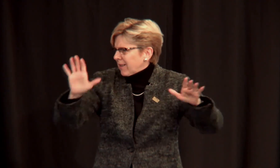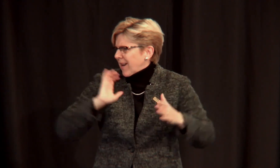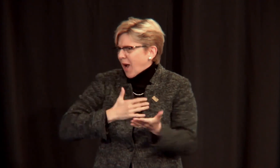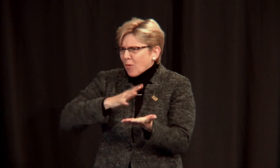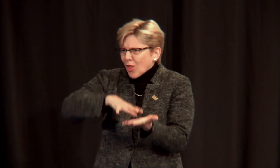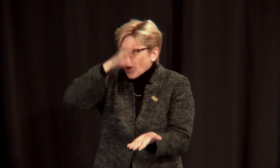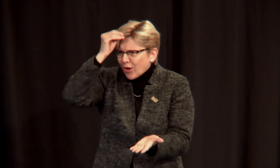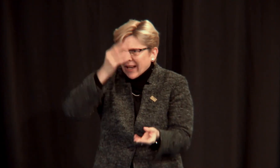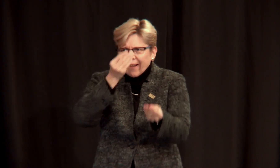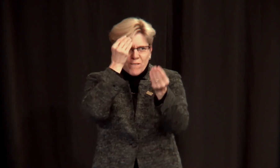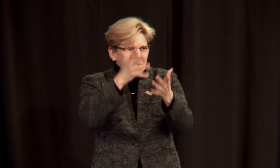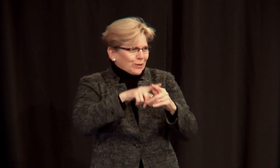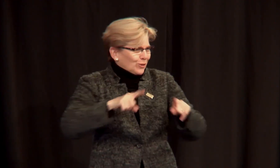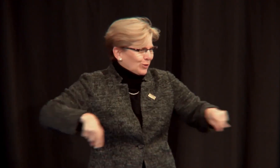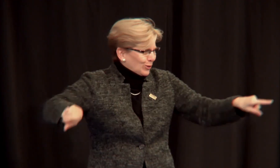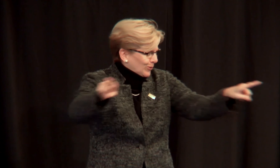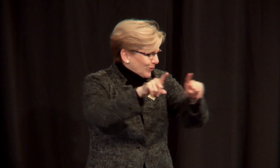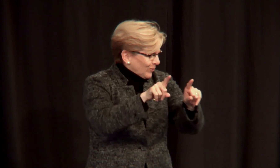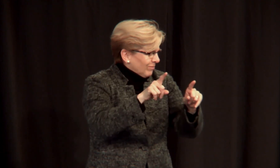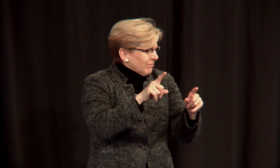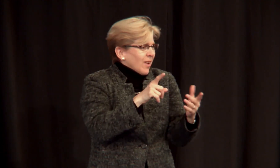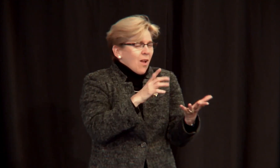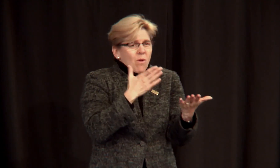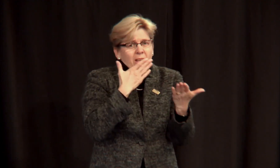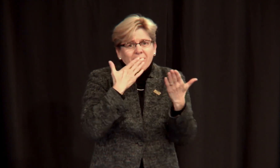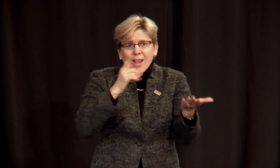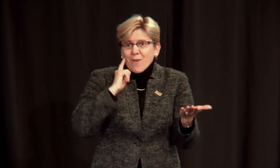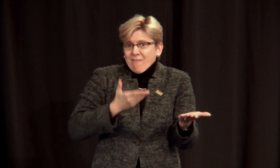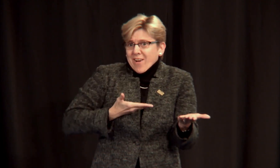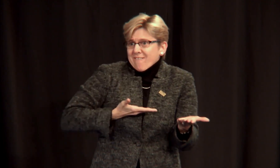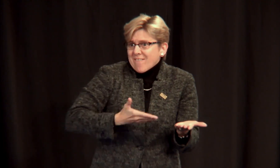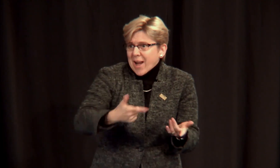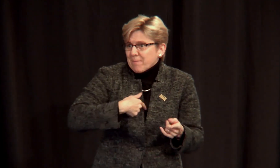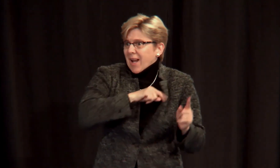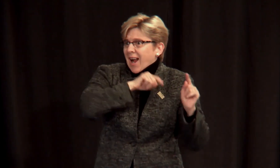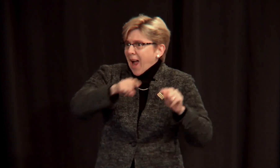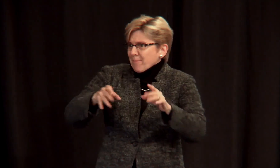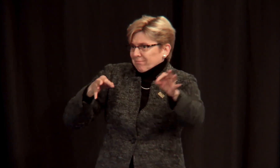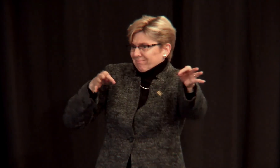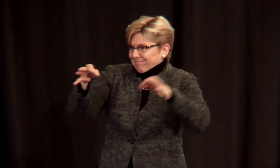disseminate our findings out to all of you and I want to thank you so much for